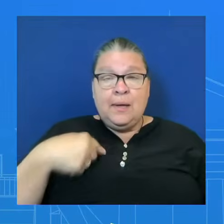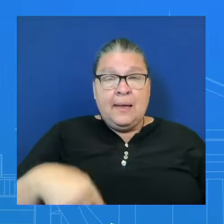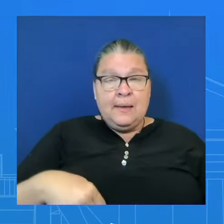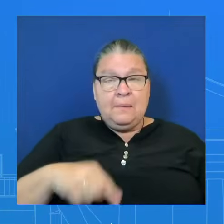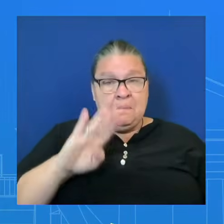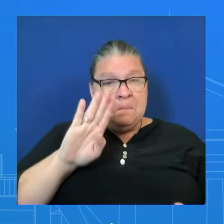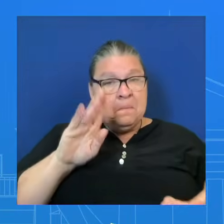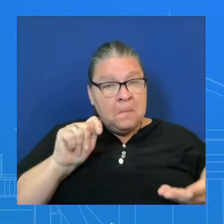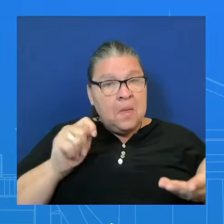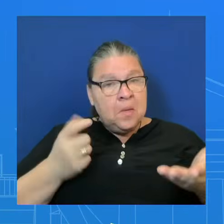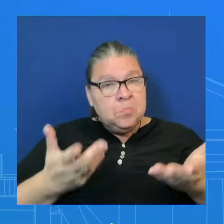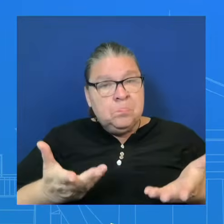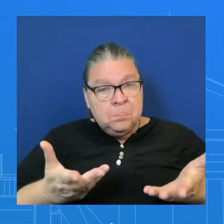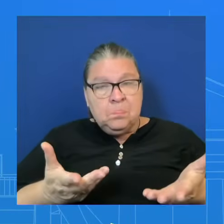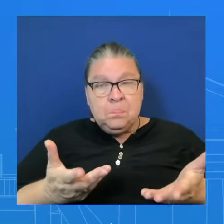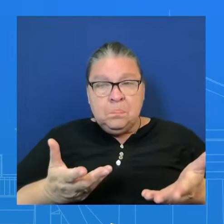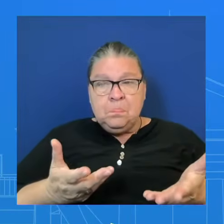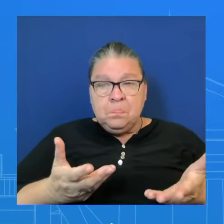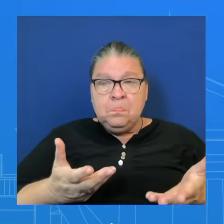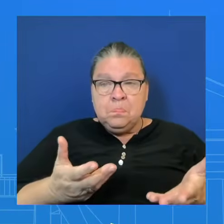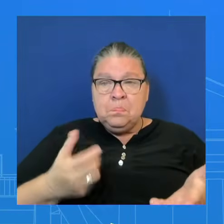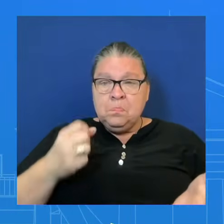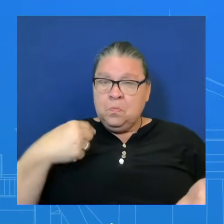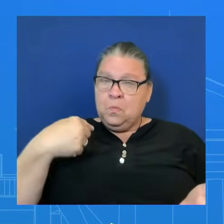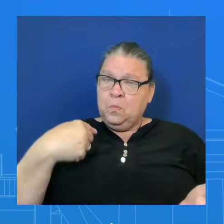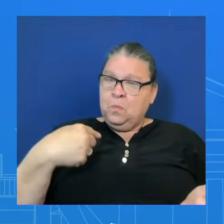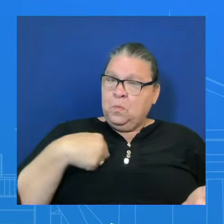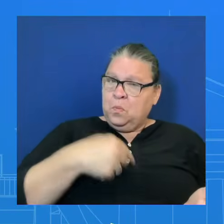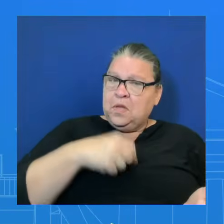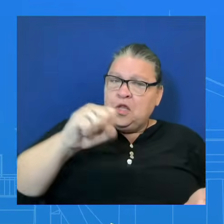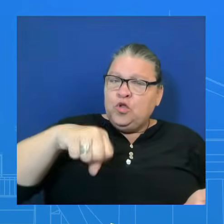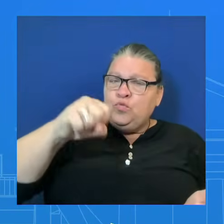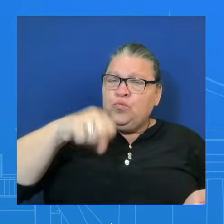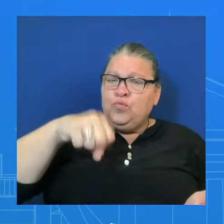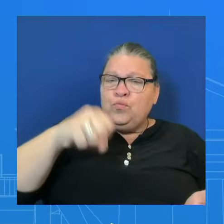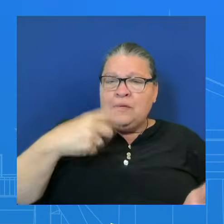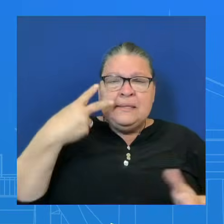up additional lines of communication. Ms. Jean-Pierre: Go ahead, Janne. The Press: Thank you. Thank you, Karine.